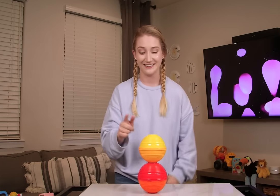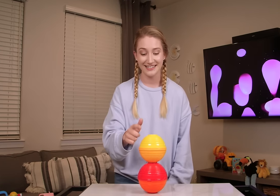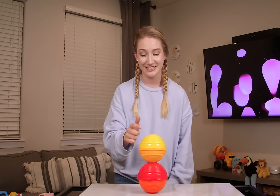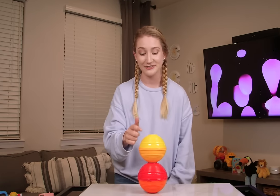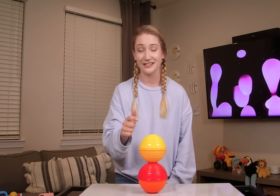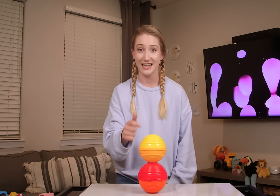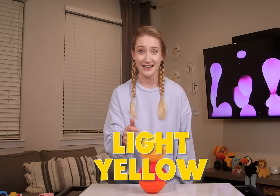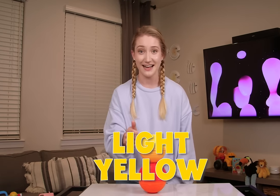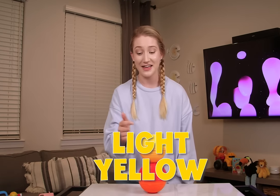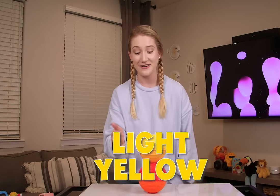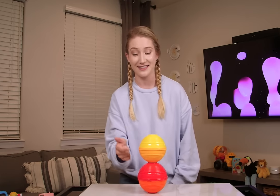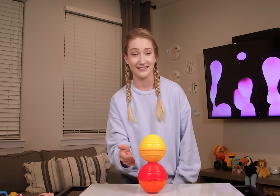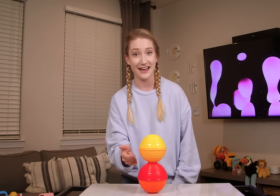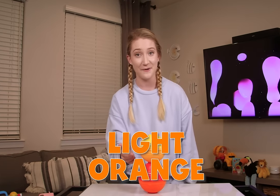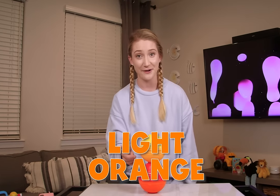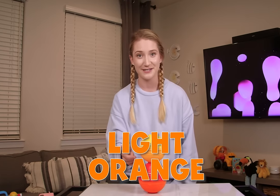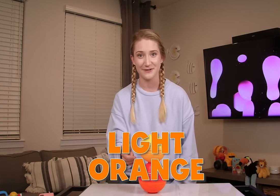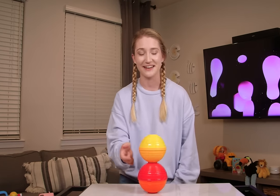Now let's do the light yellow and the light orange one.